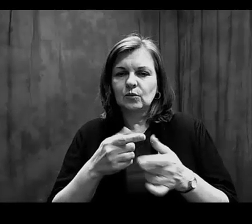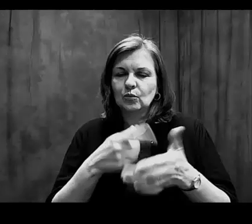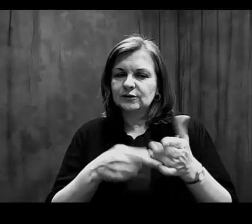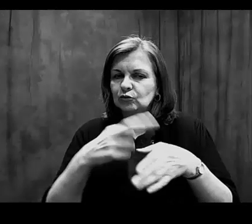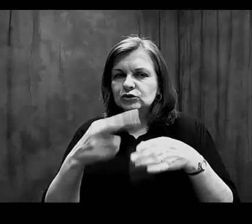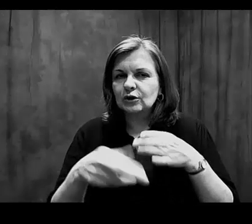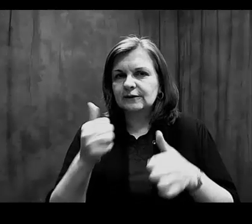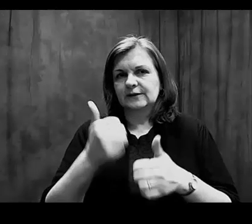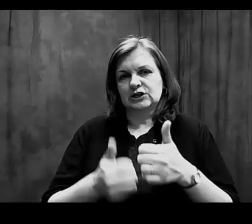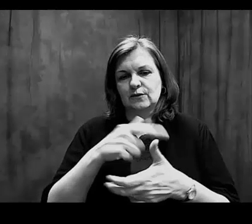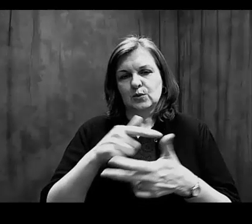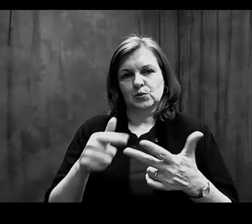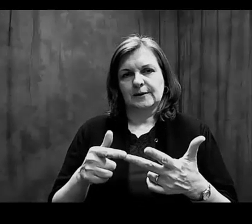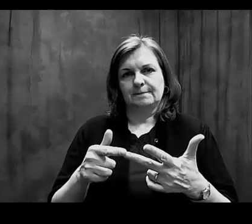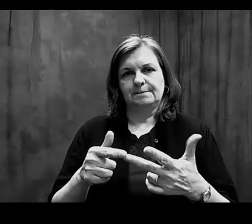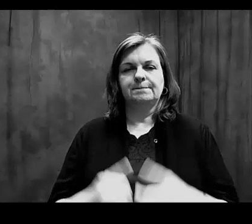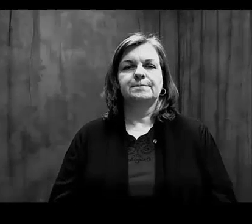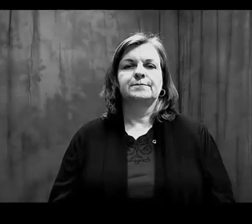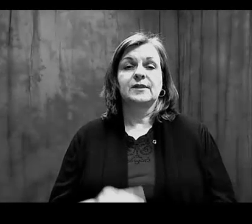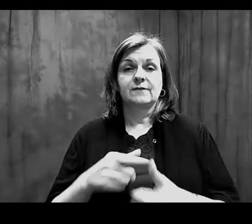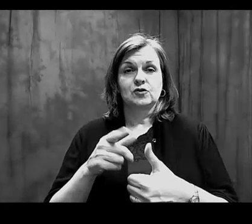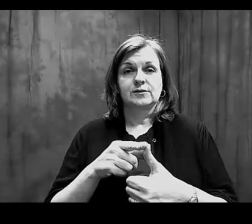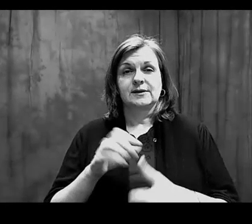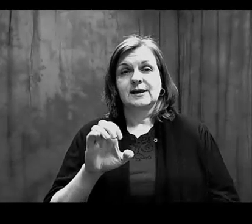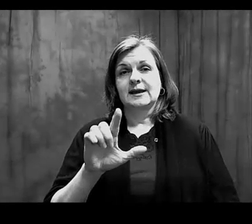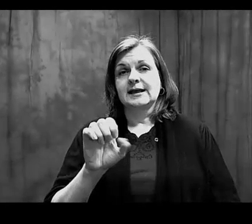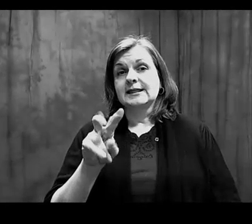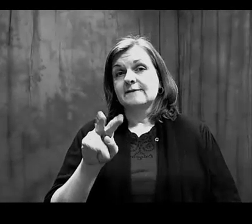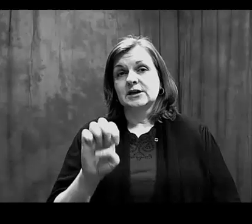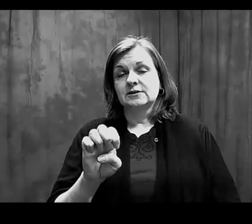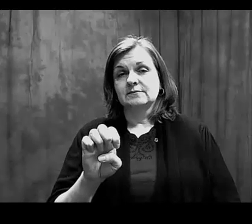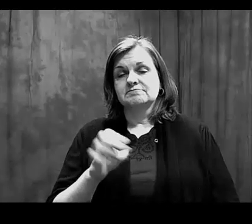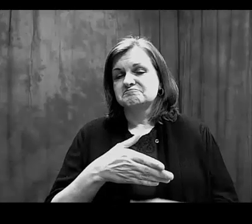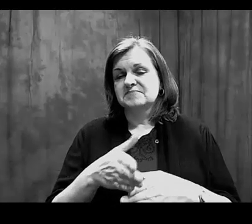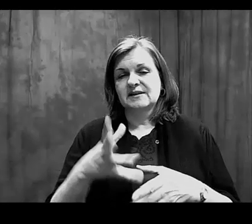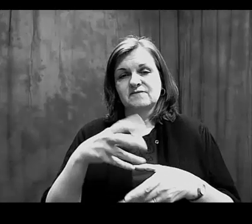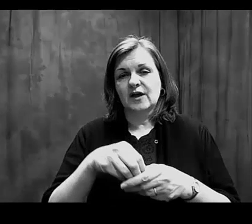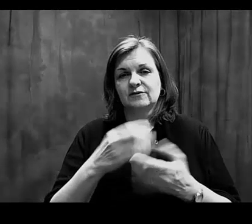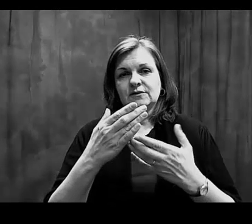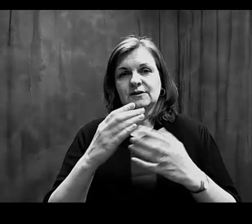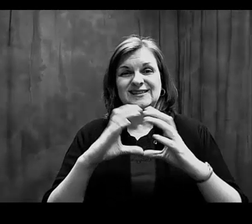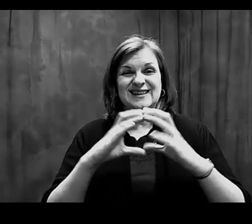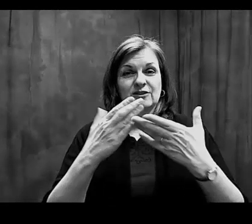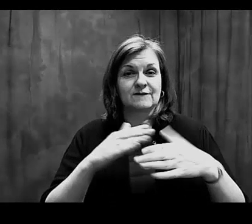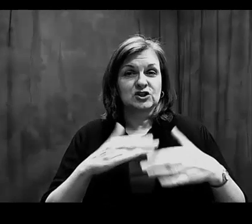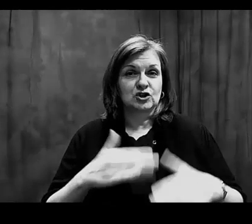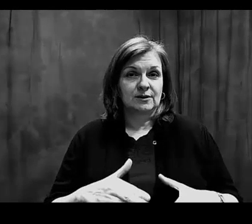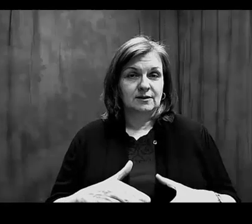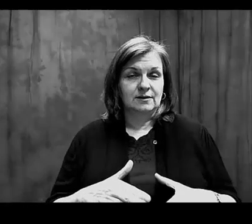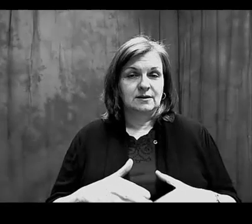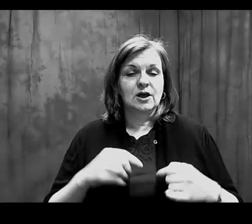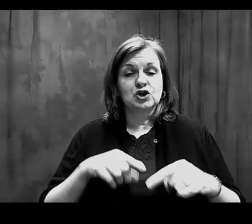and their main products of each phase cleavage is simply division